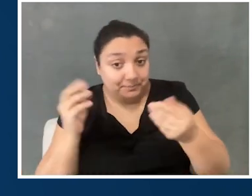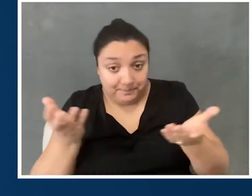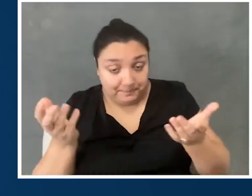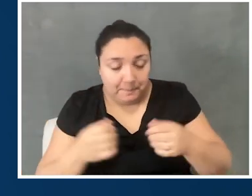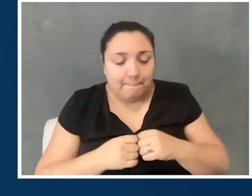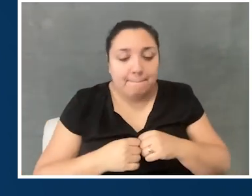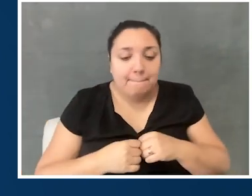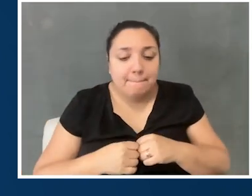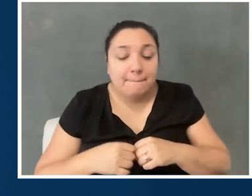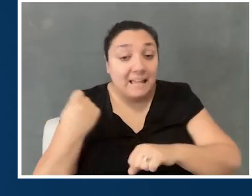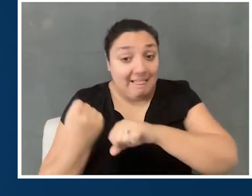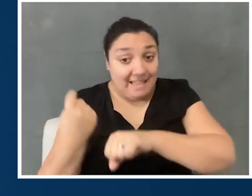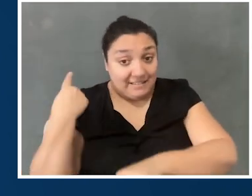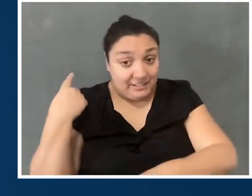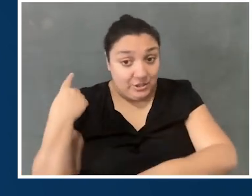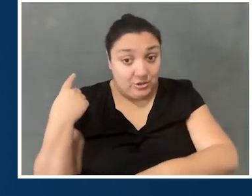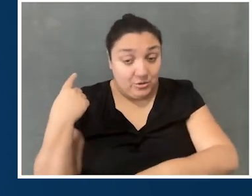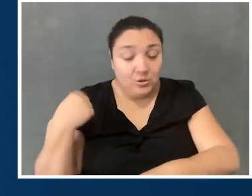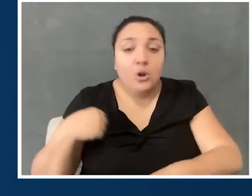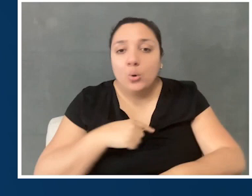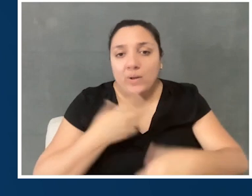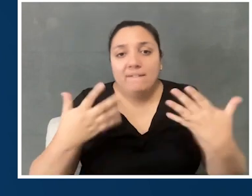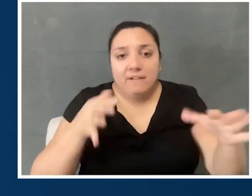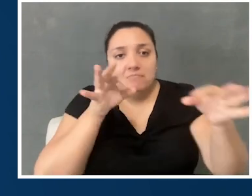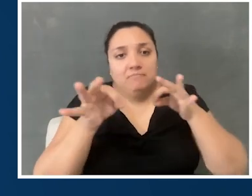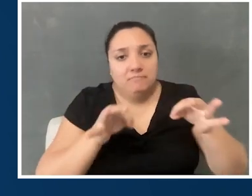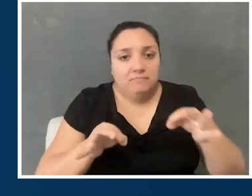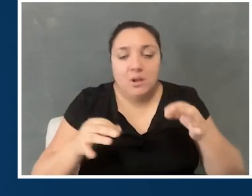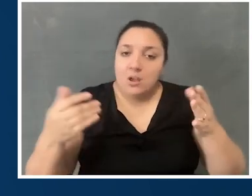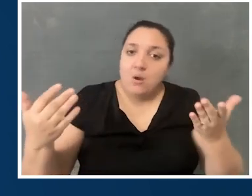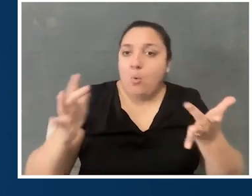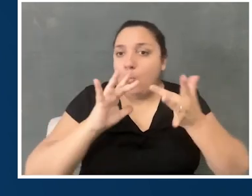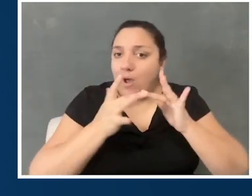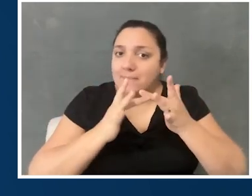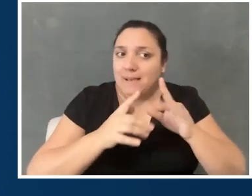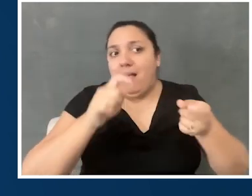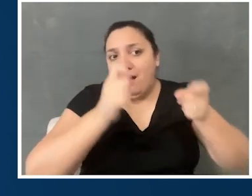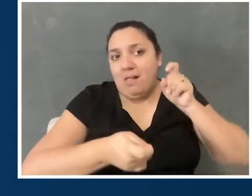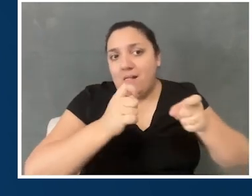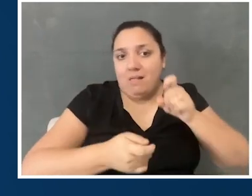about how we have upgraded our website. How we've added the Recite Me tool